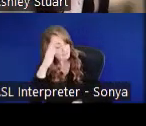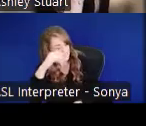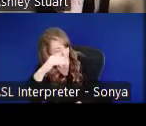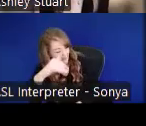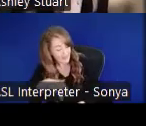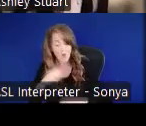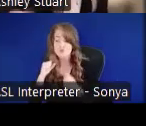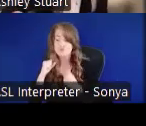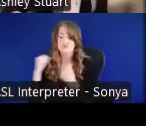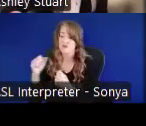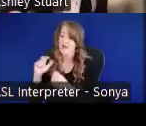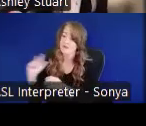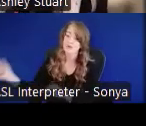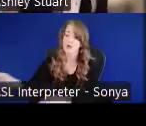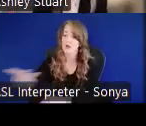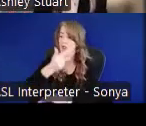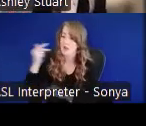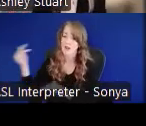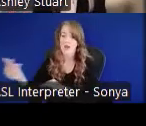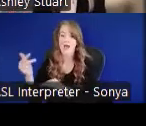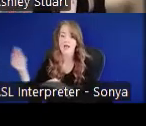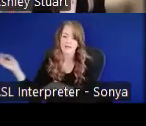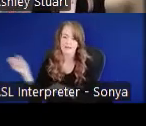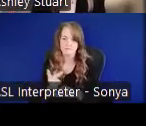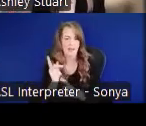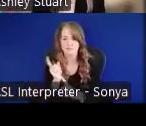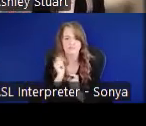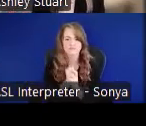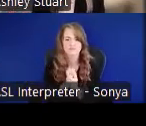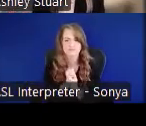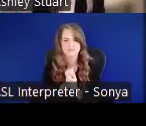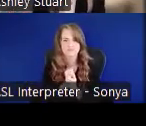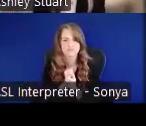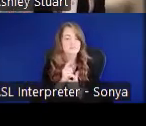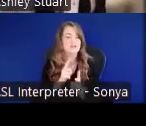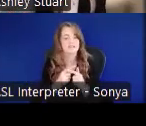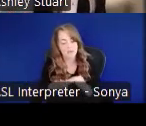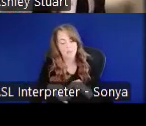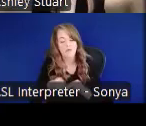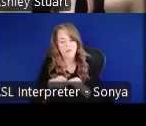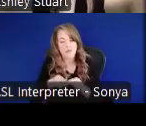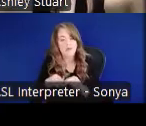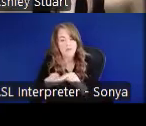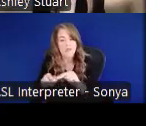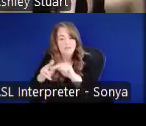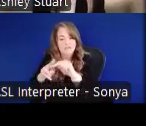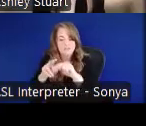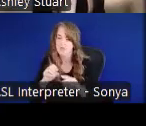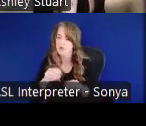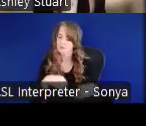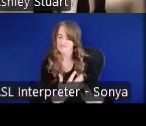around the block and comes back, right? And then we kind of build from there, so giving those small opportunities for the